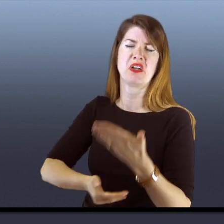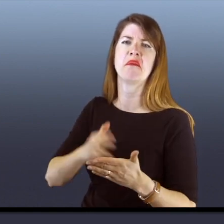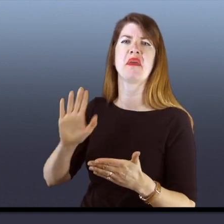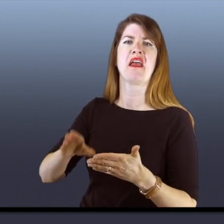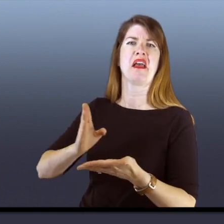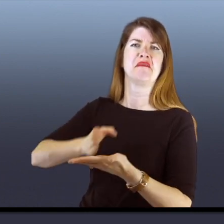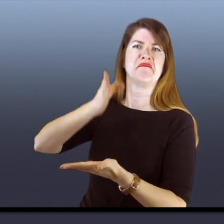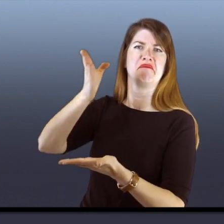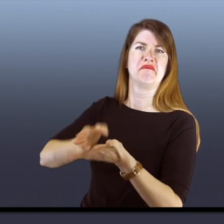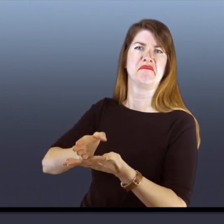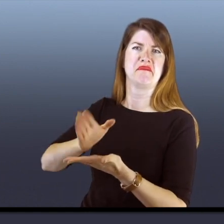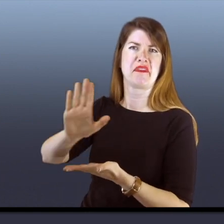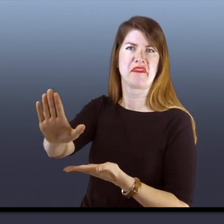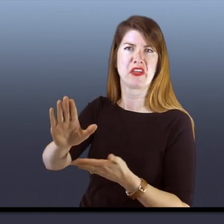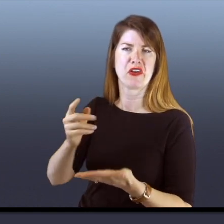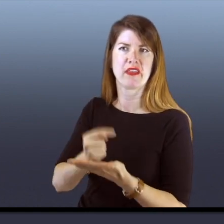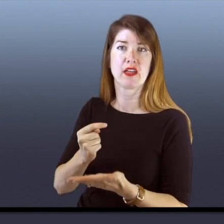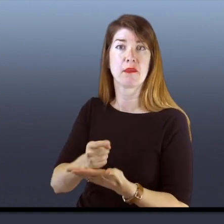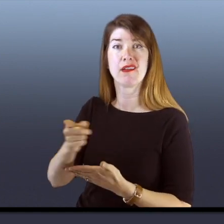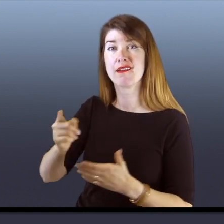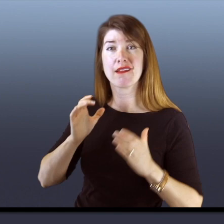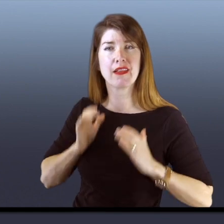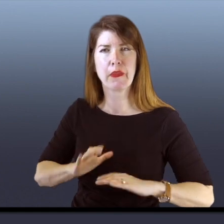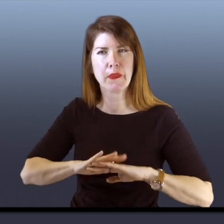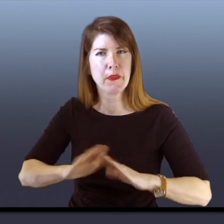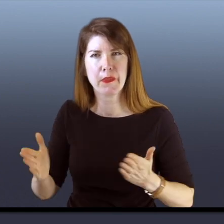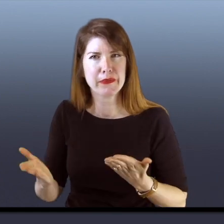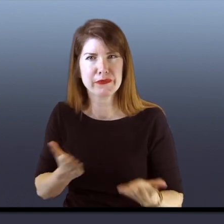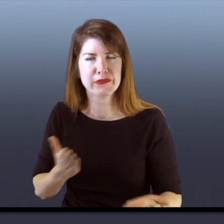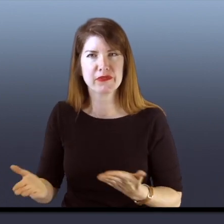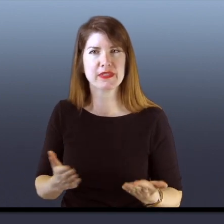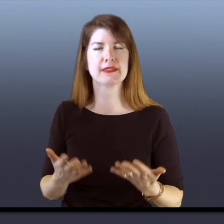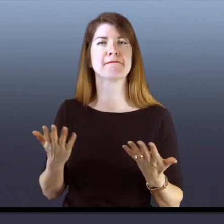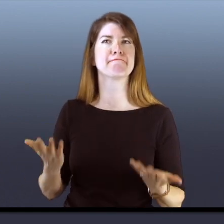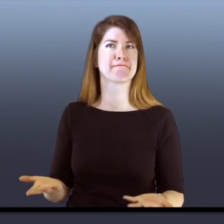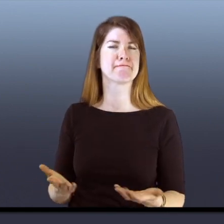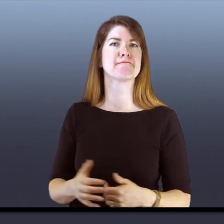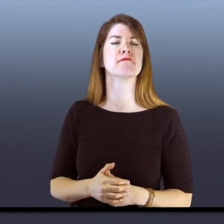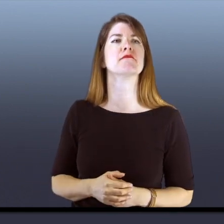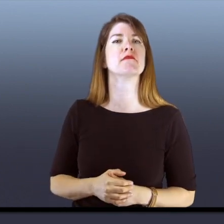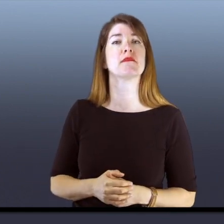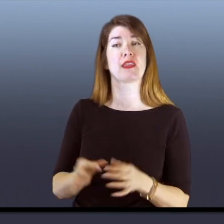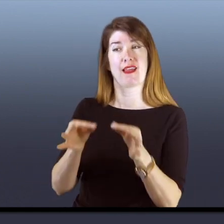that they needed. The language reading and writing level of a client also impacts their access.